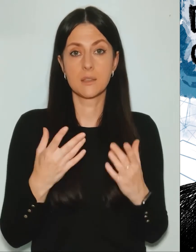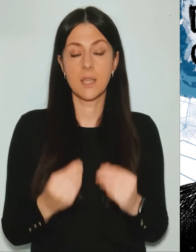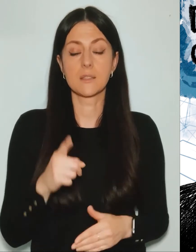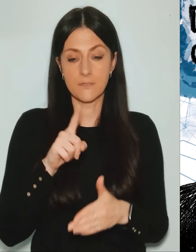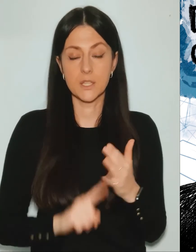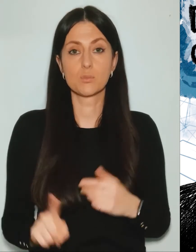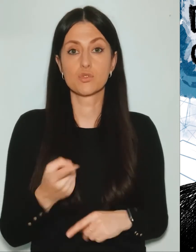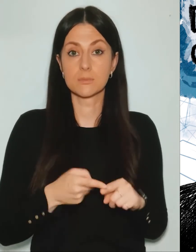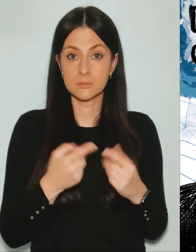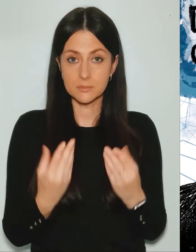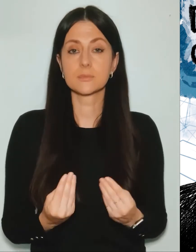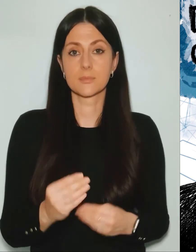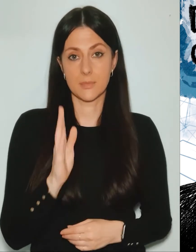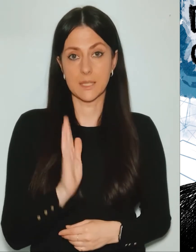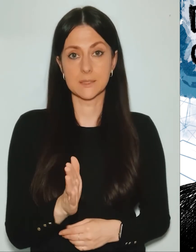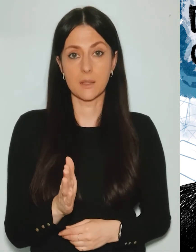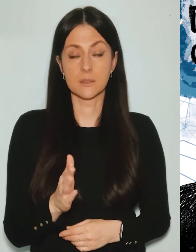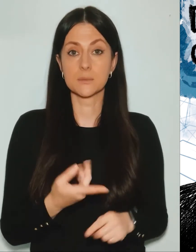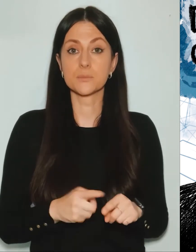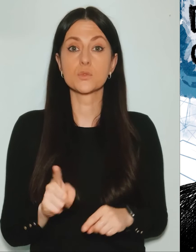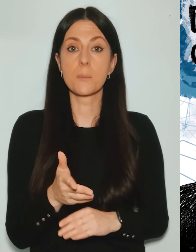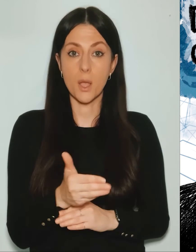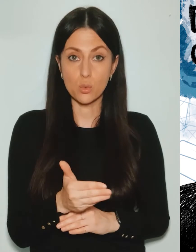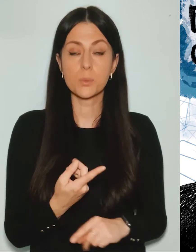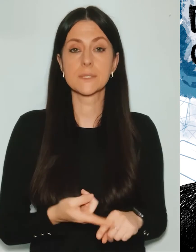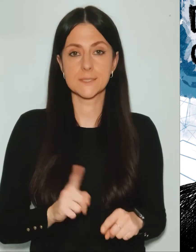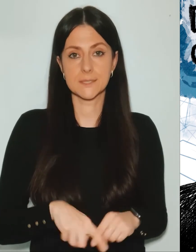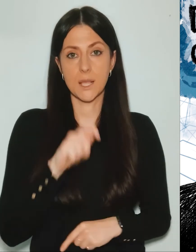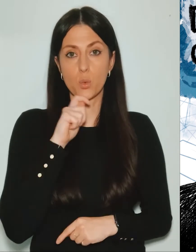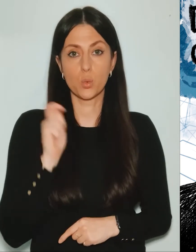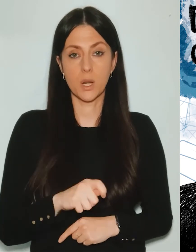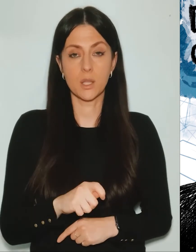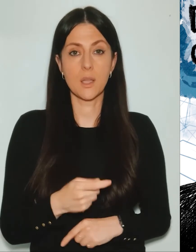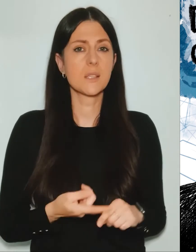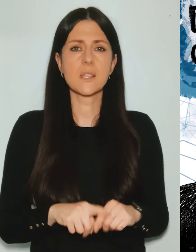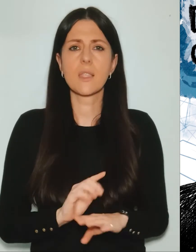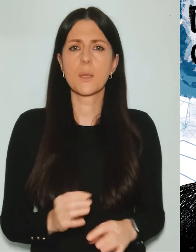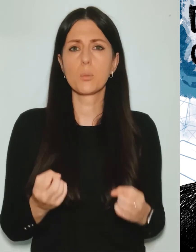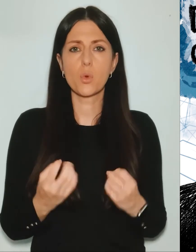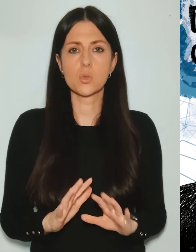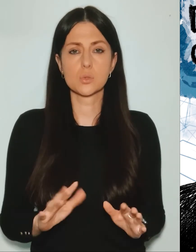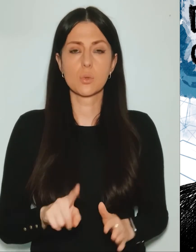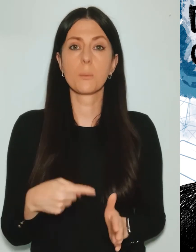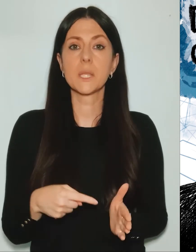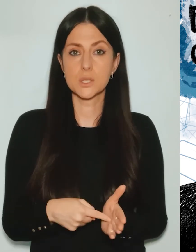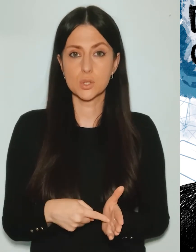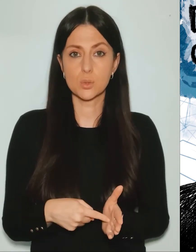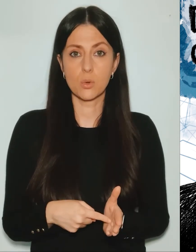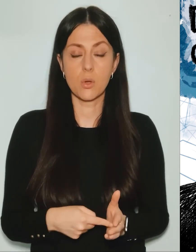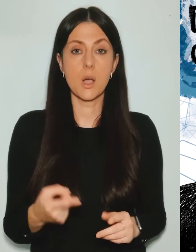Because Mariupol is Ukraine! It's not just a city, it's much more.